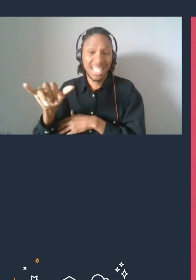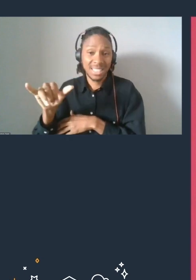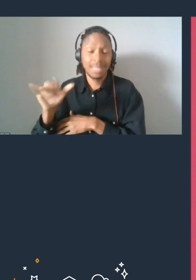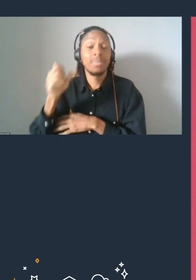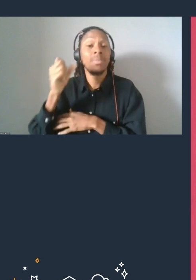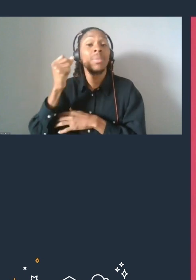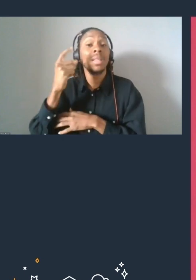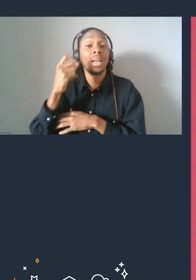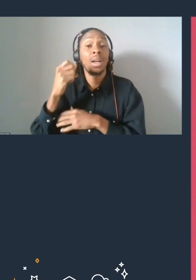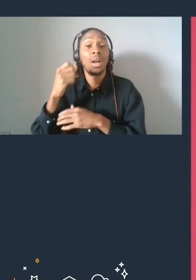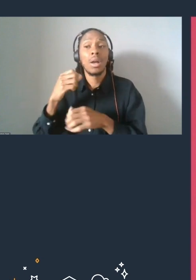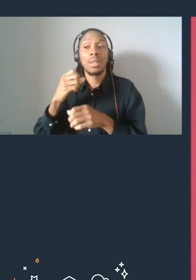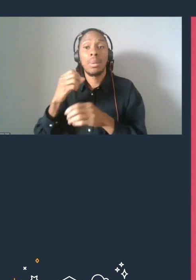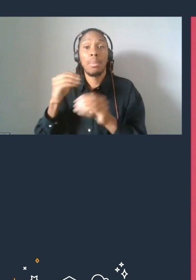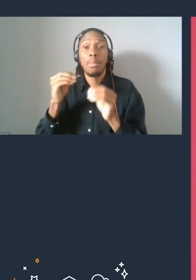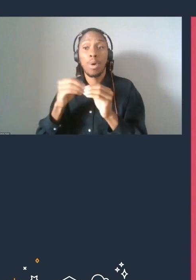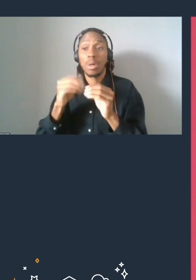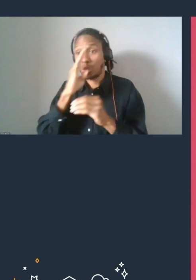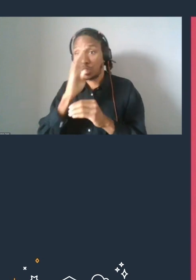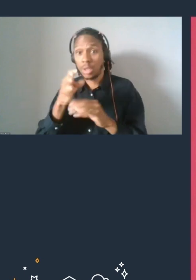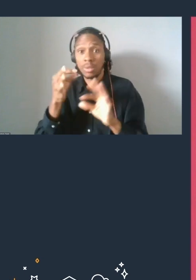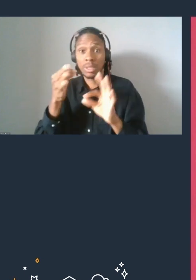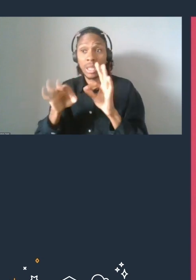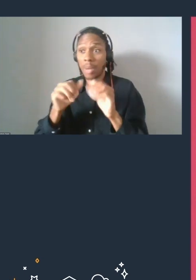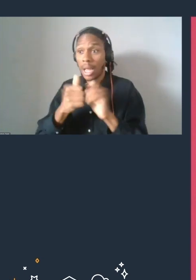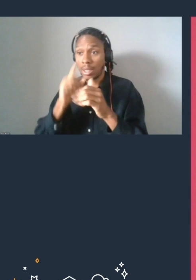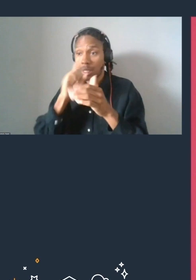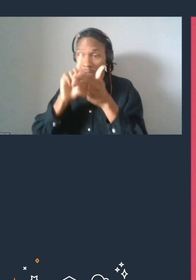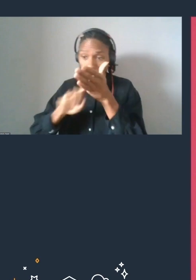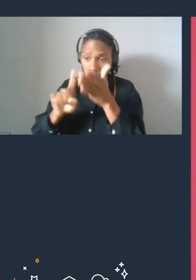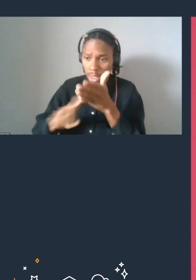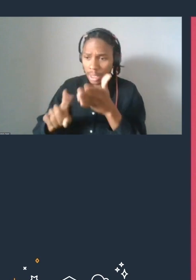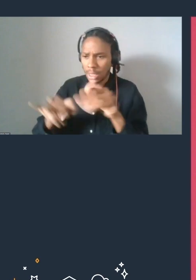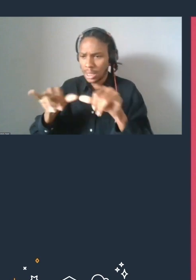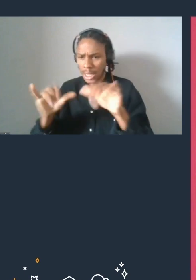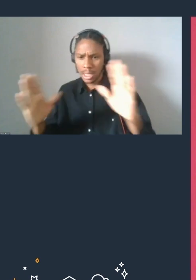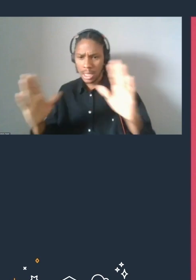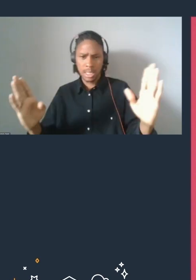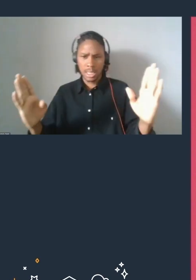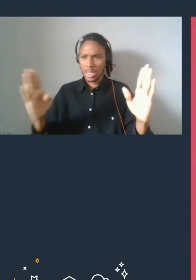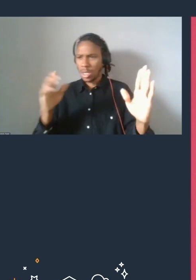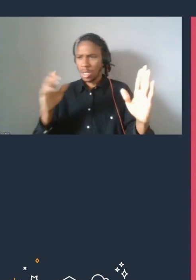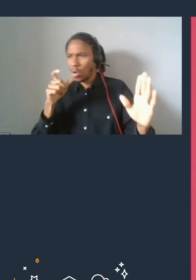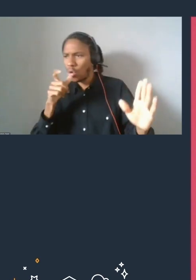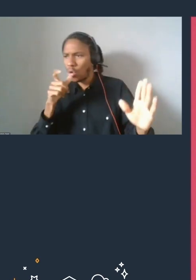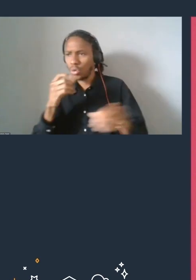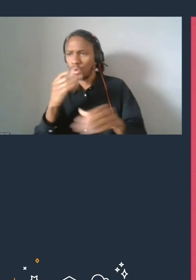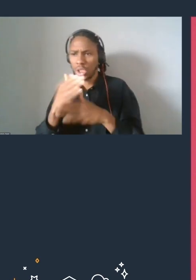and straightforward to audit these things at scale and figure out exactly whom you shared your data with